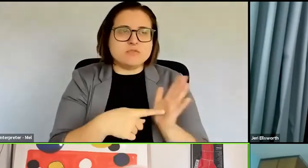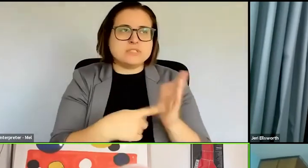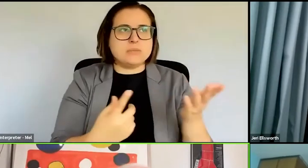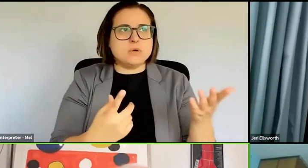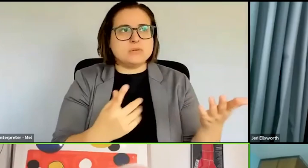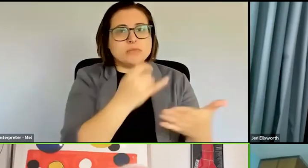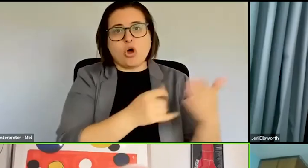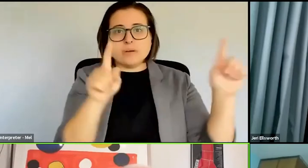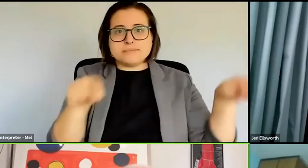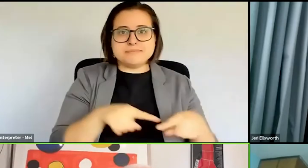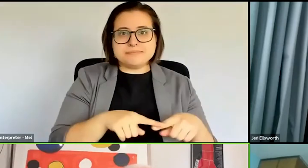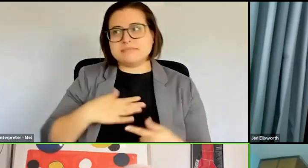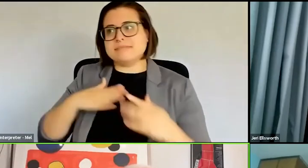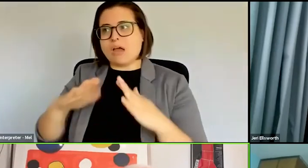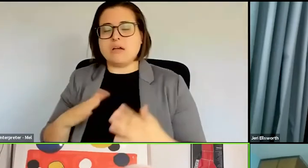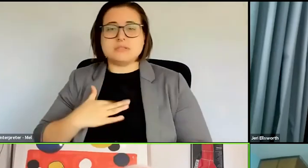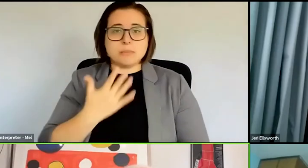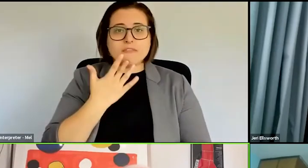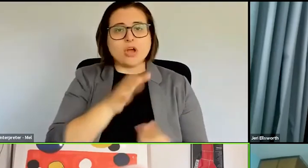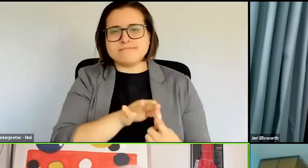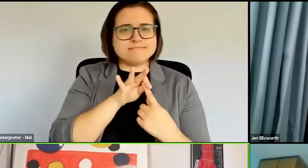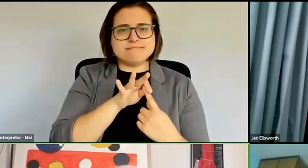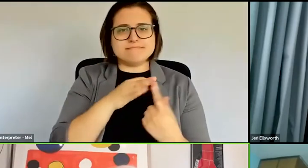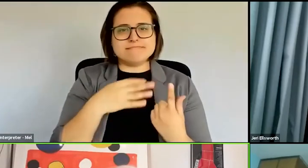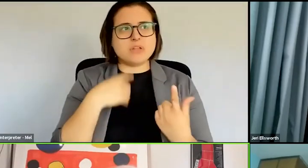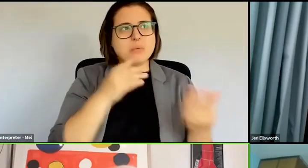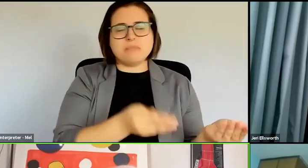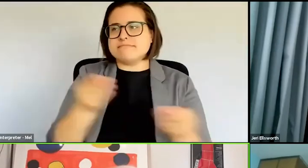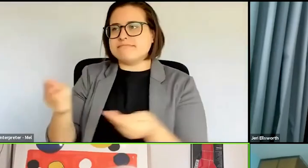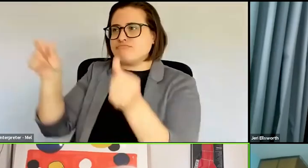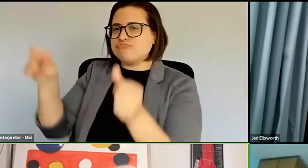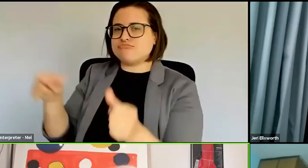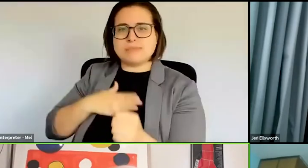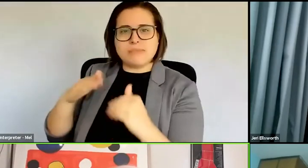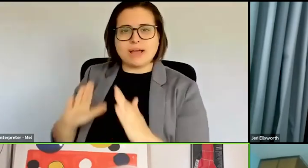that everyone else has in their house, perhaps, and it's the same with interface design. I